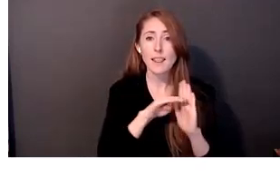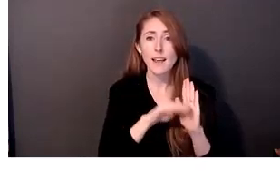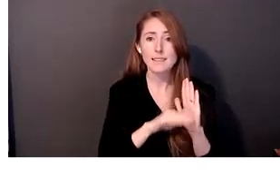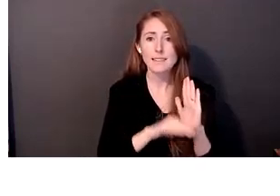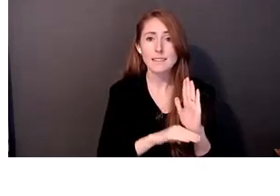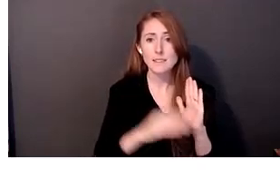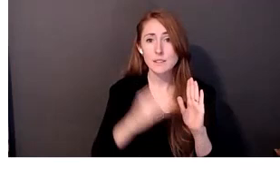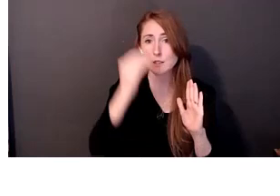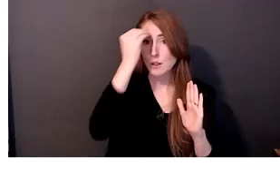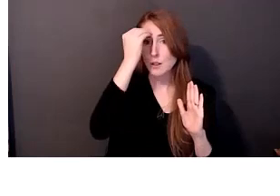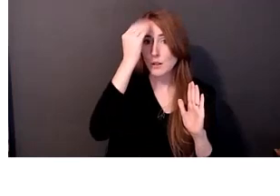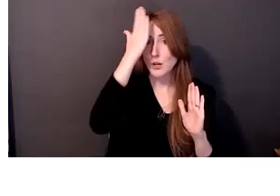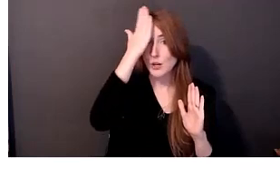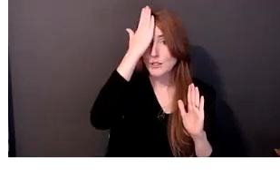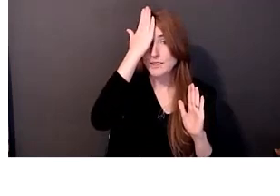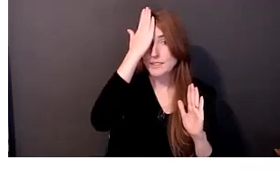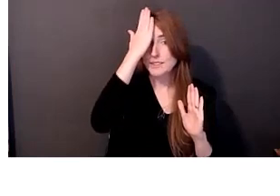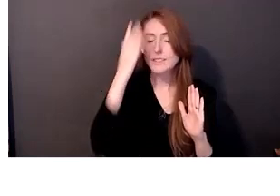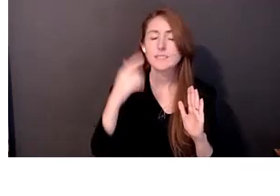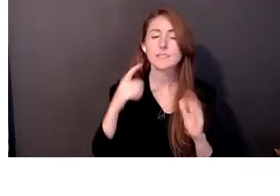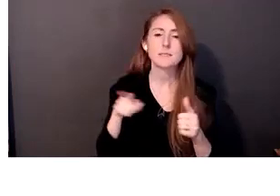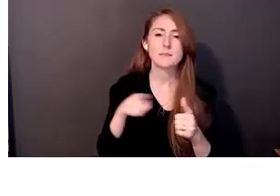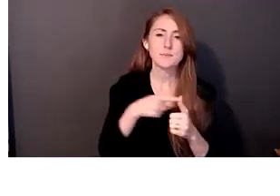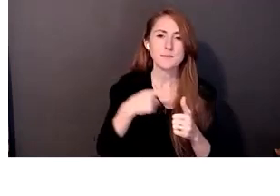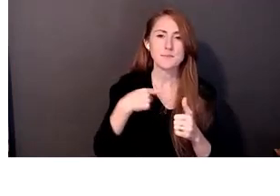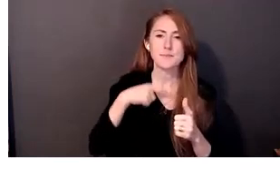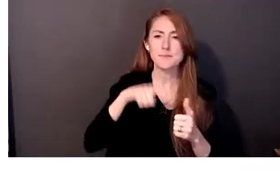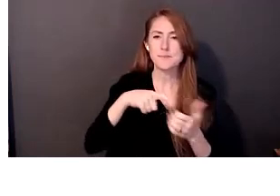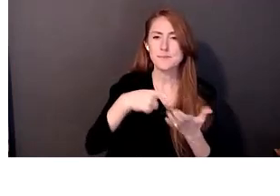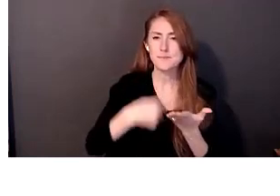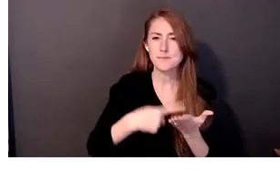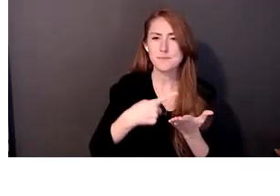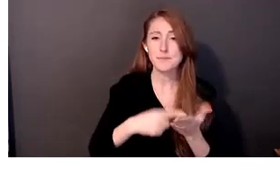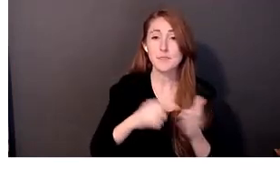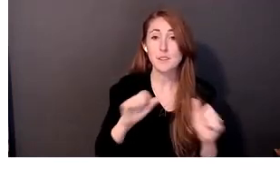I need to talk first about the challenges and the successes.